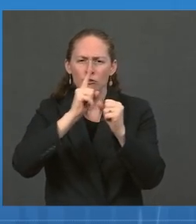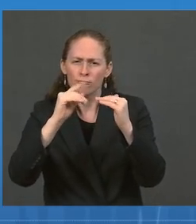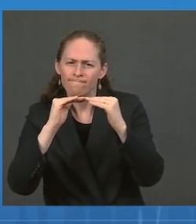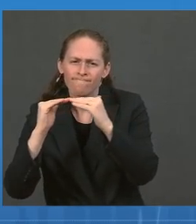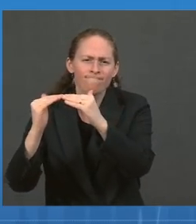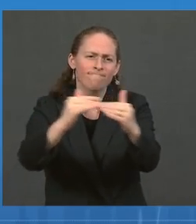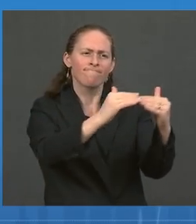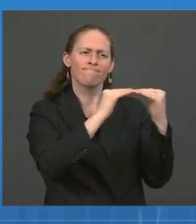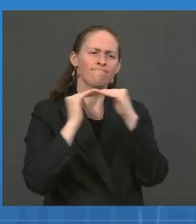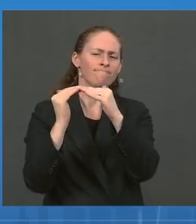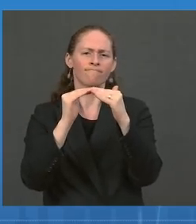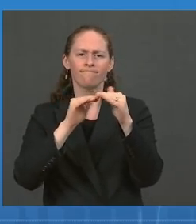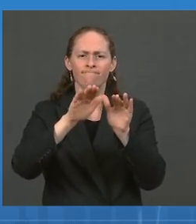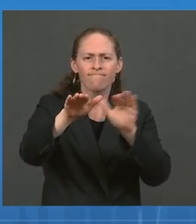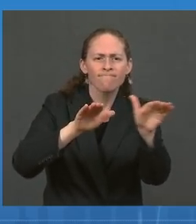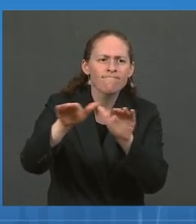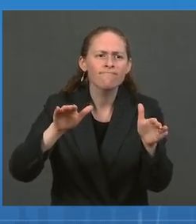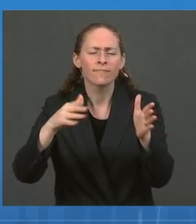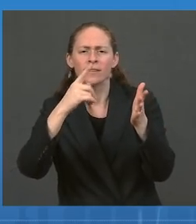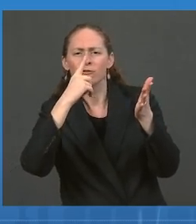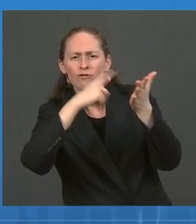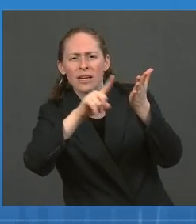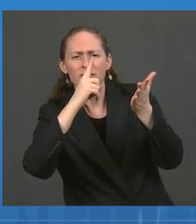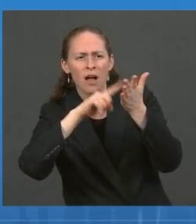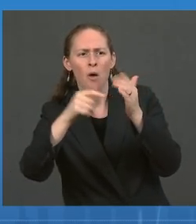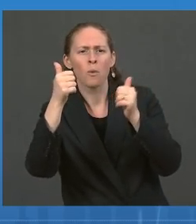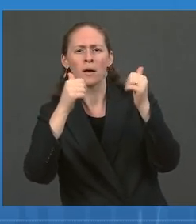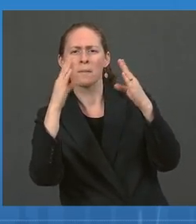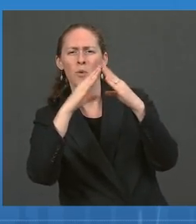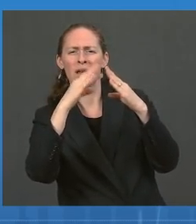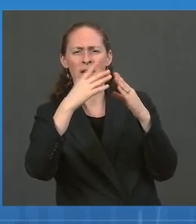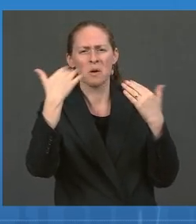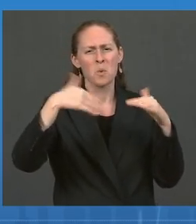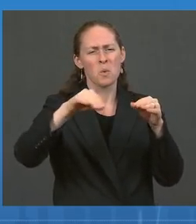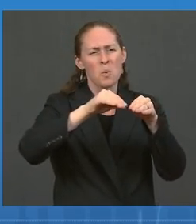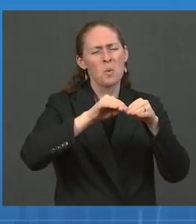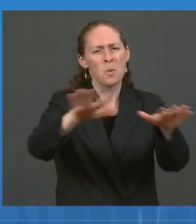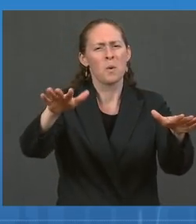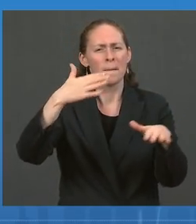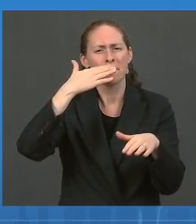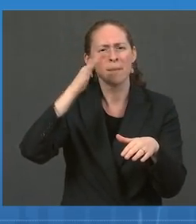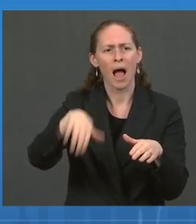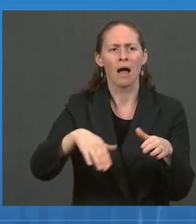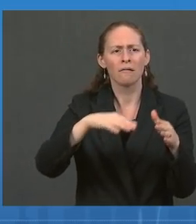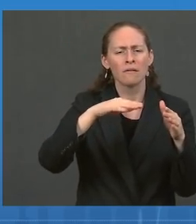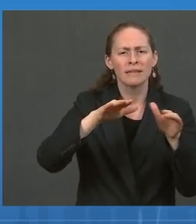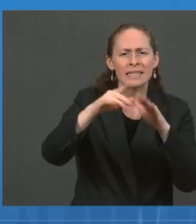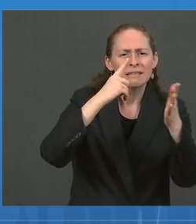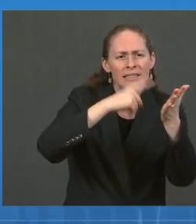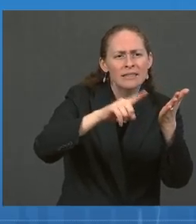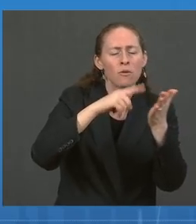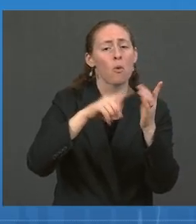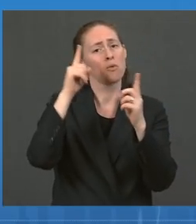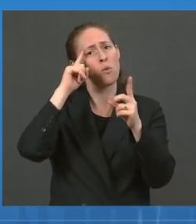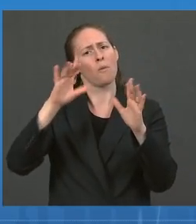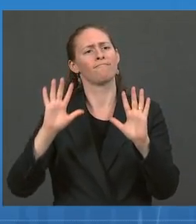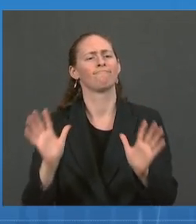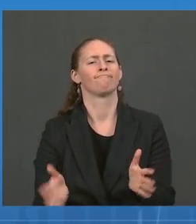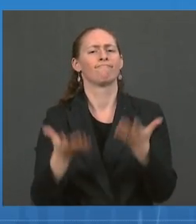the hardest-hit communities and those most at risk has closed the gaps in racial and ethnic vaccination rates.